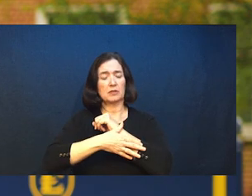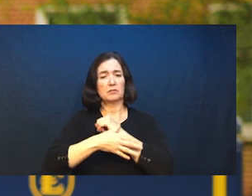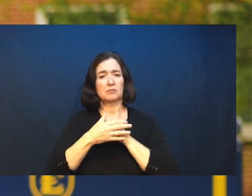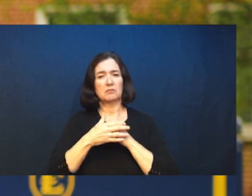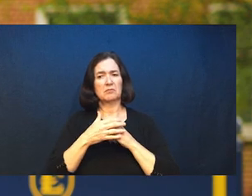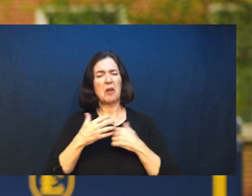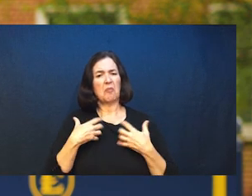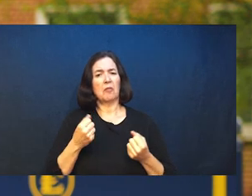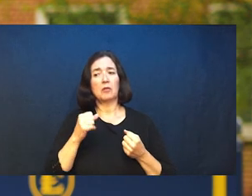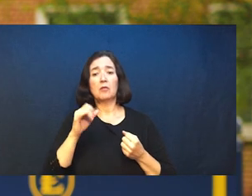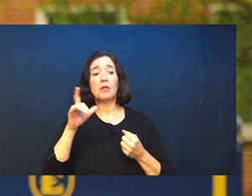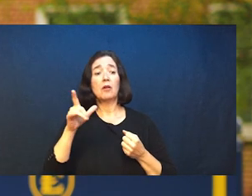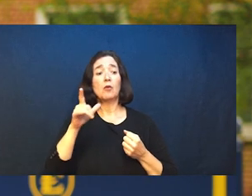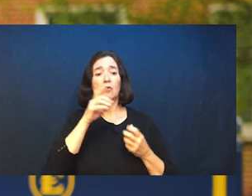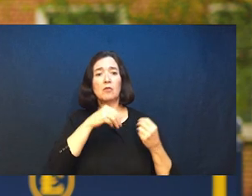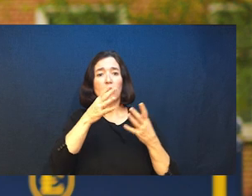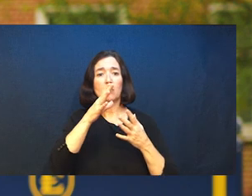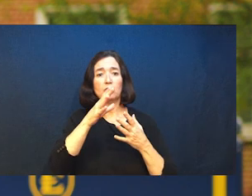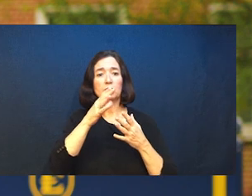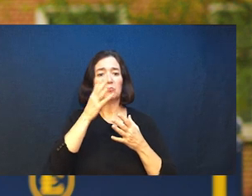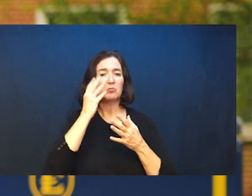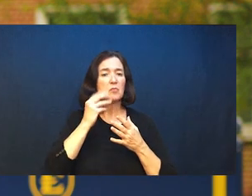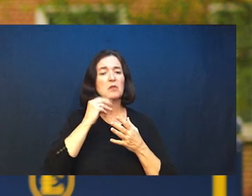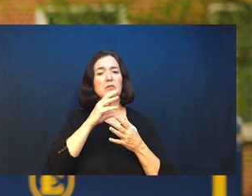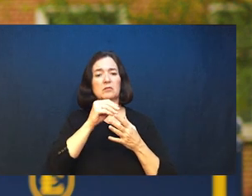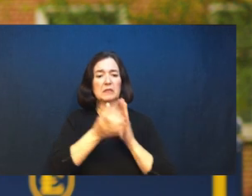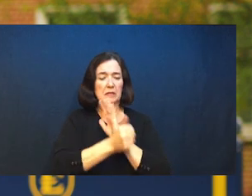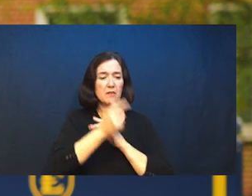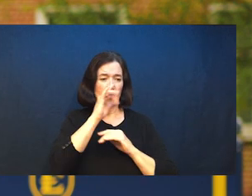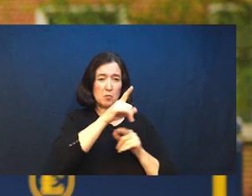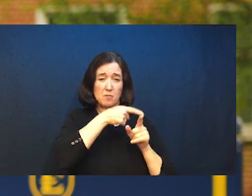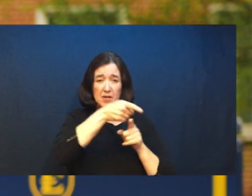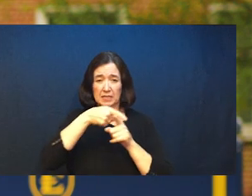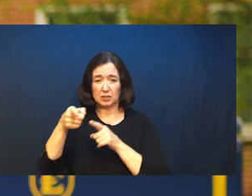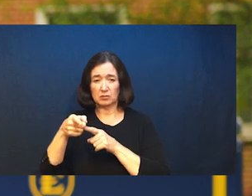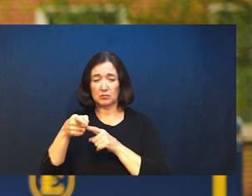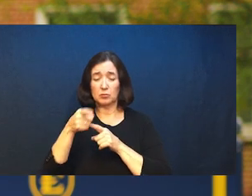to be leaders in your chosen profession. Graduates, each of you have changed since arriving on campus.